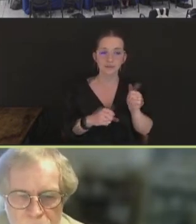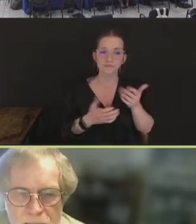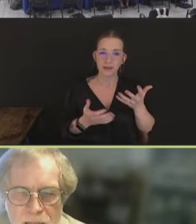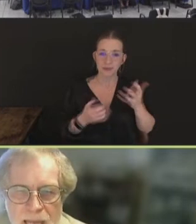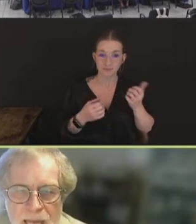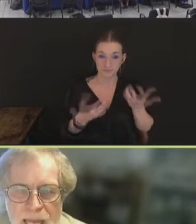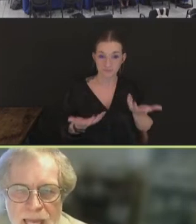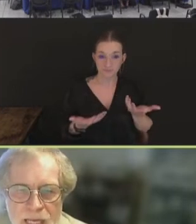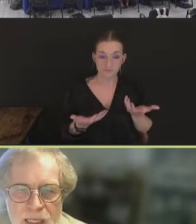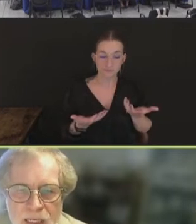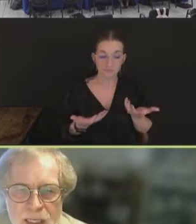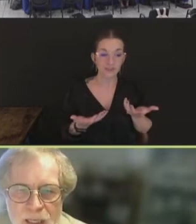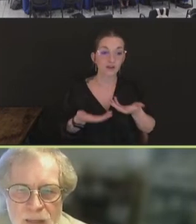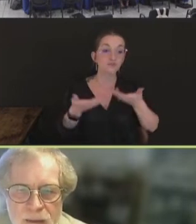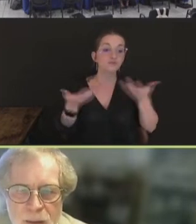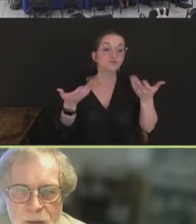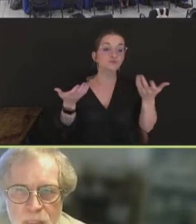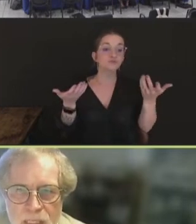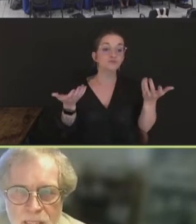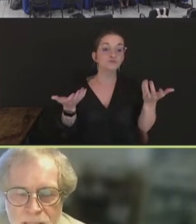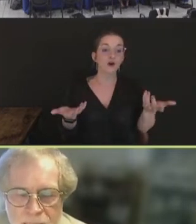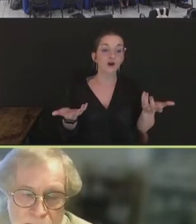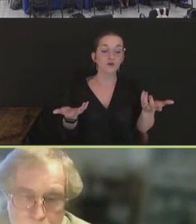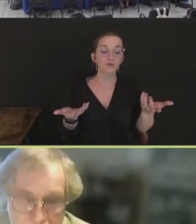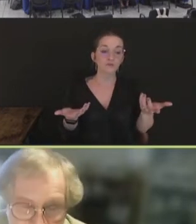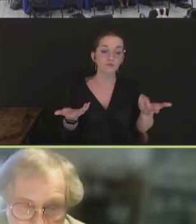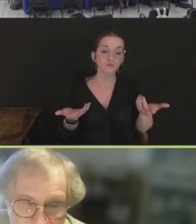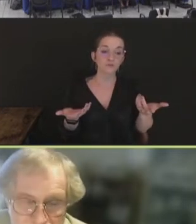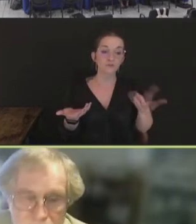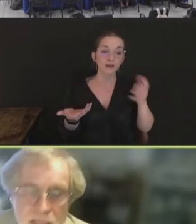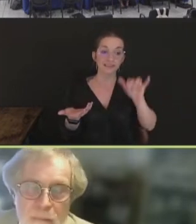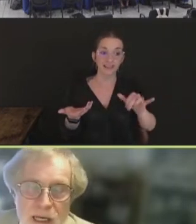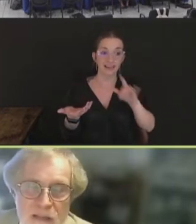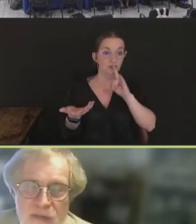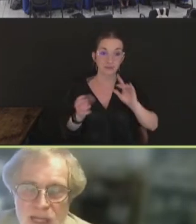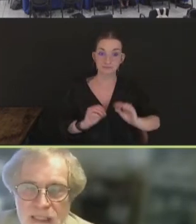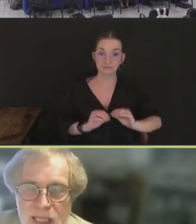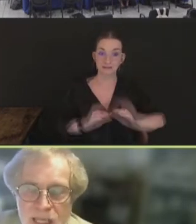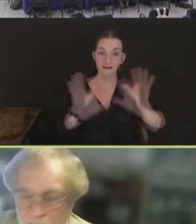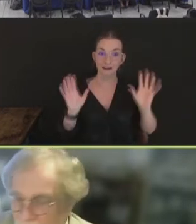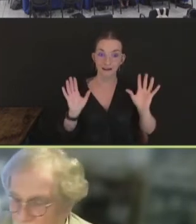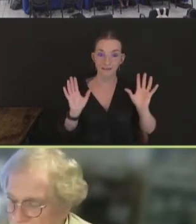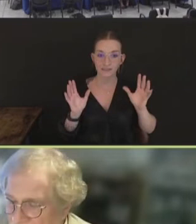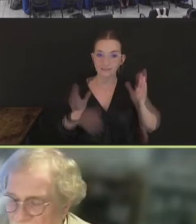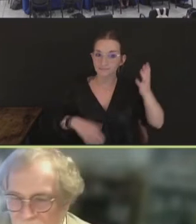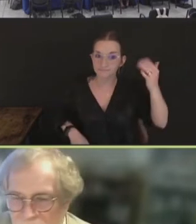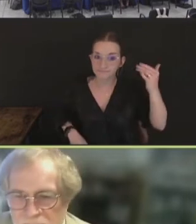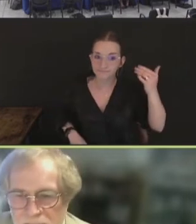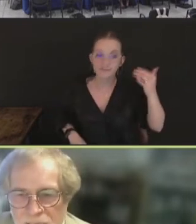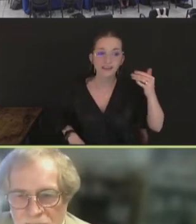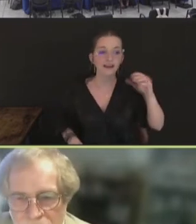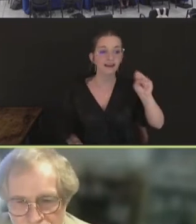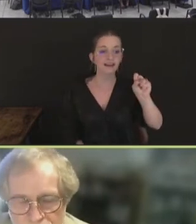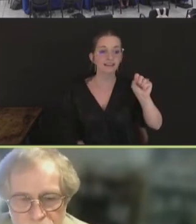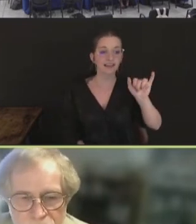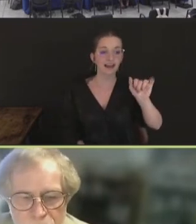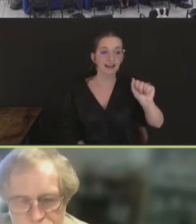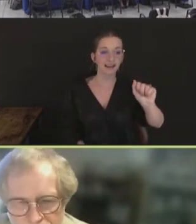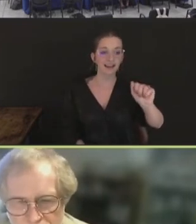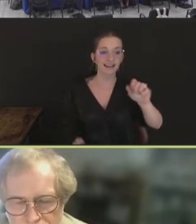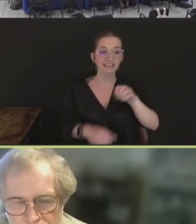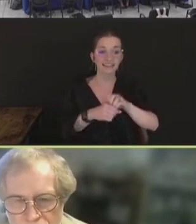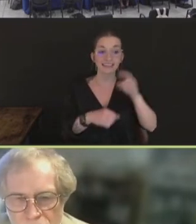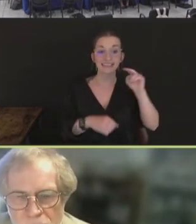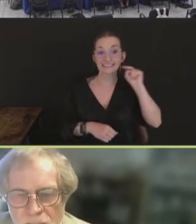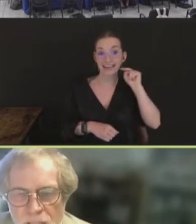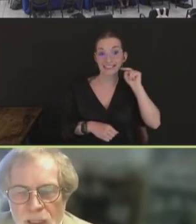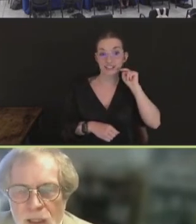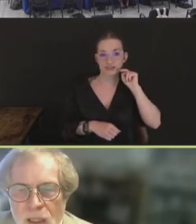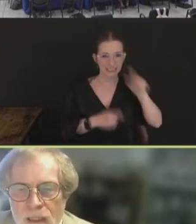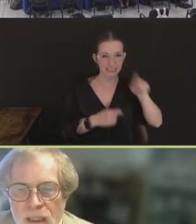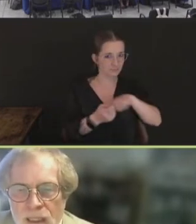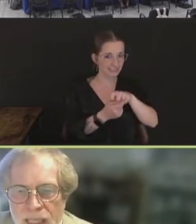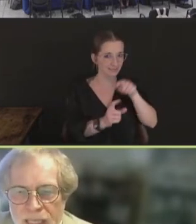And we -- that had been evident by the fact that SIAs in NIgeria in particular led to